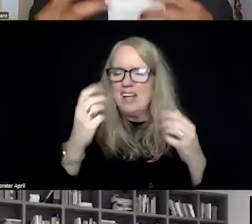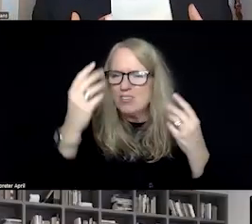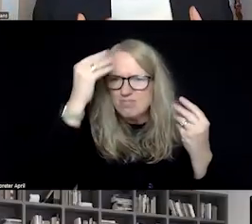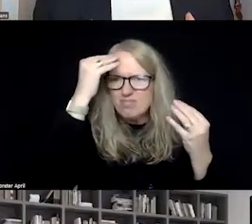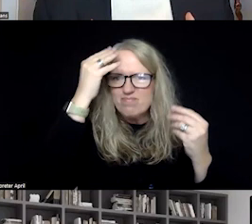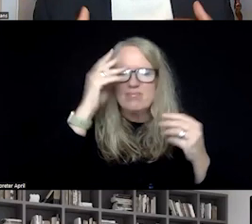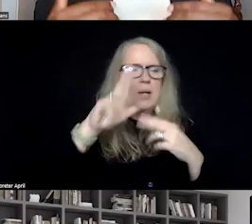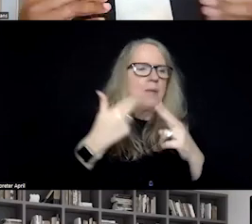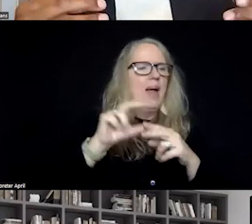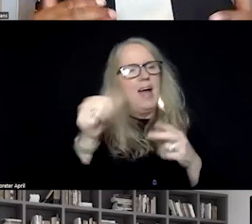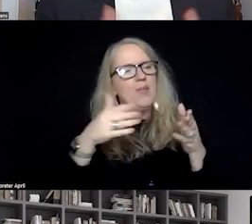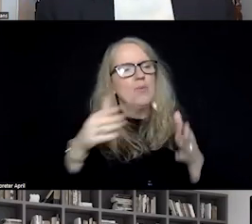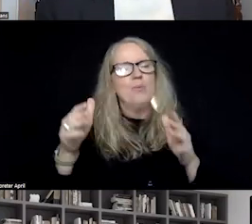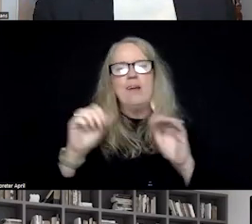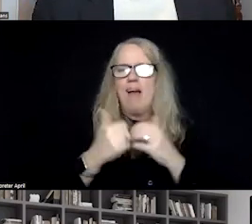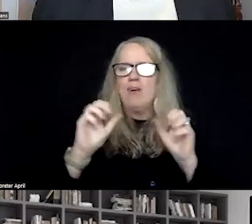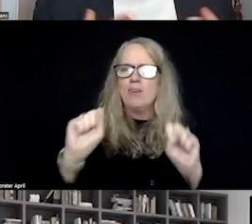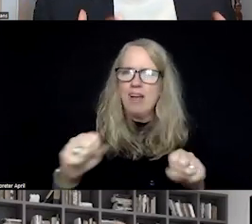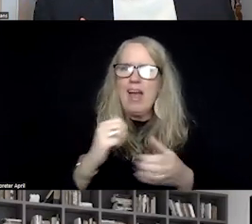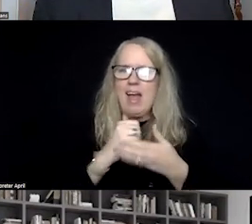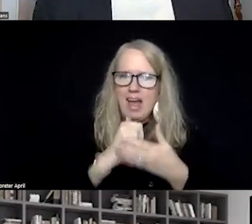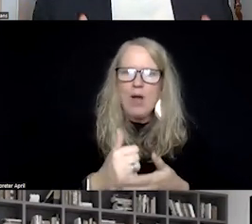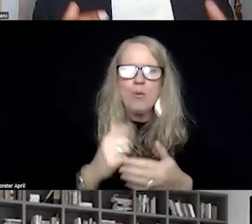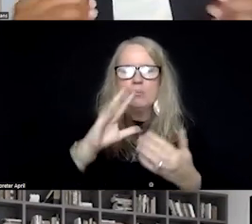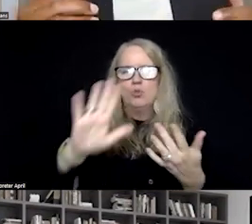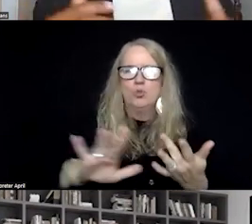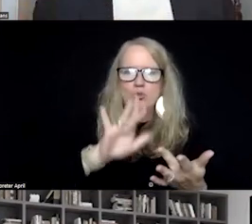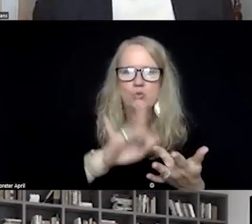OTHER WAYS THAT WE CAN REALLY HELP REACH PEOPLE, REDUCE THE NEED